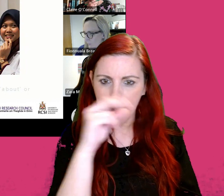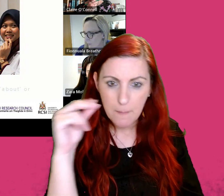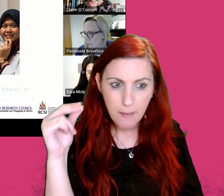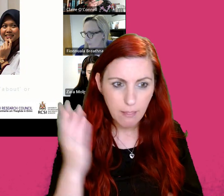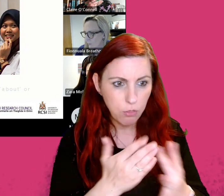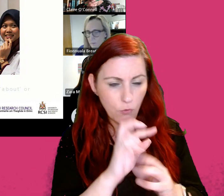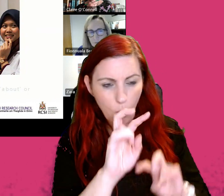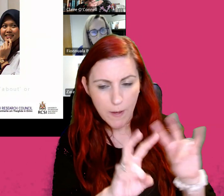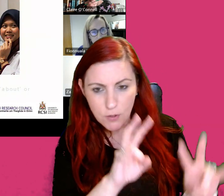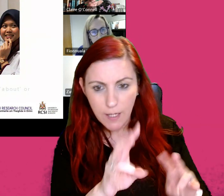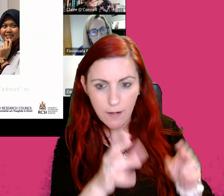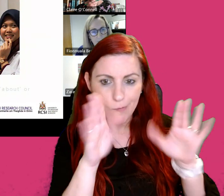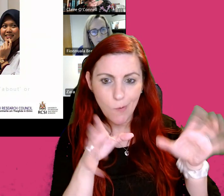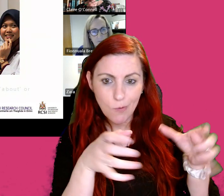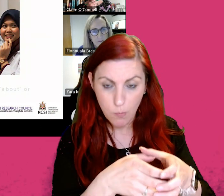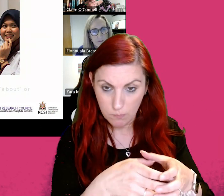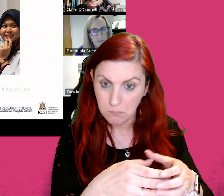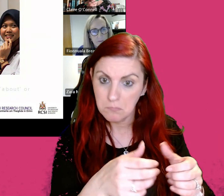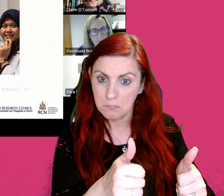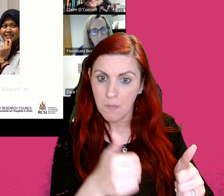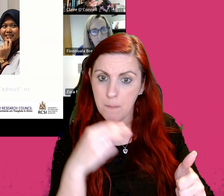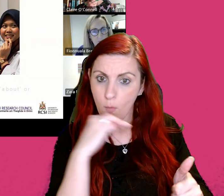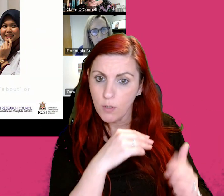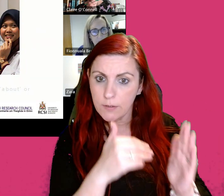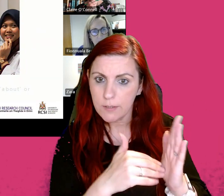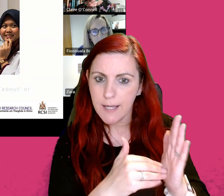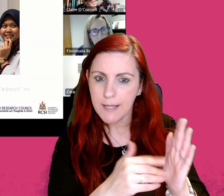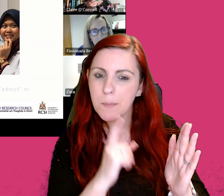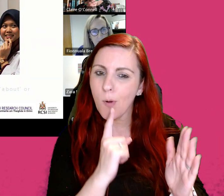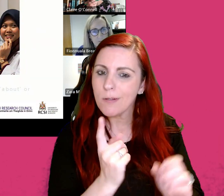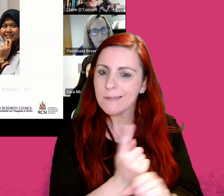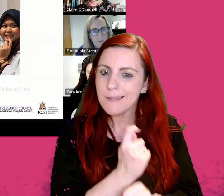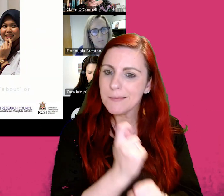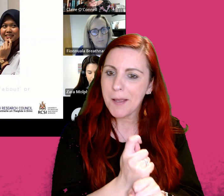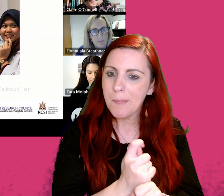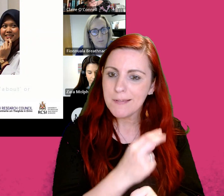or focus groups and that's really important but that's now known as participation so someone is